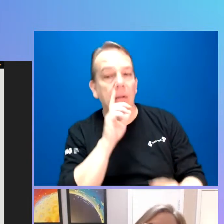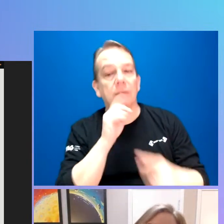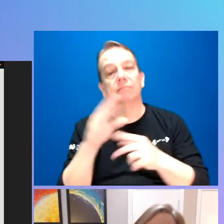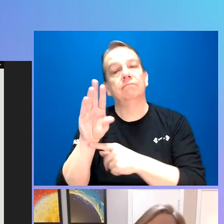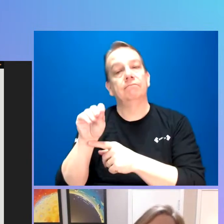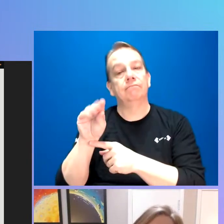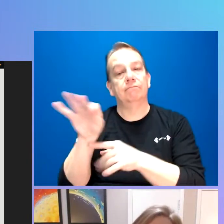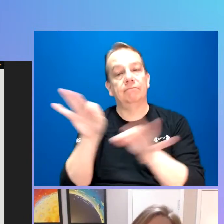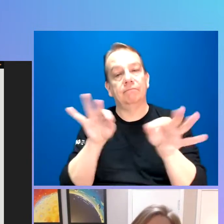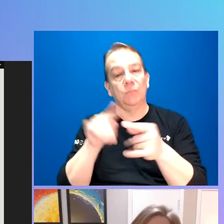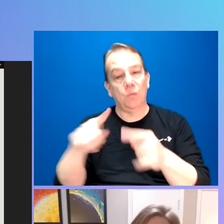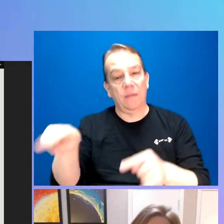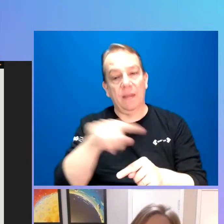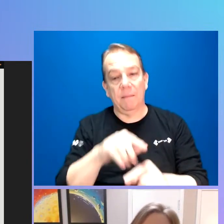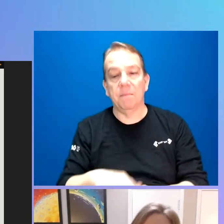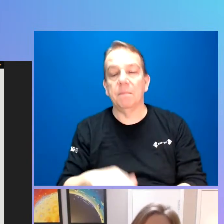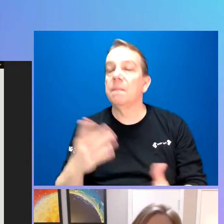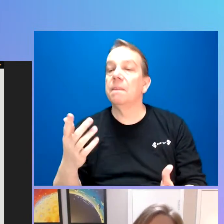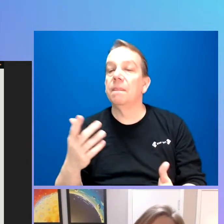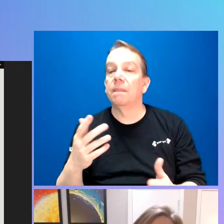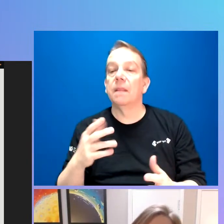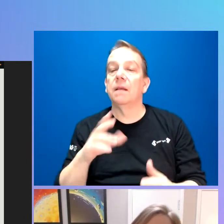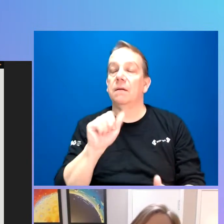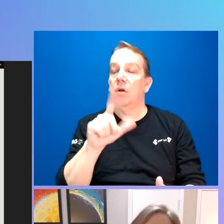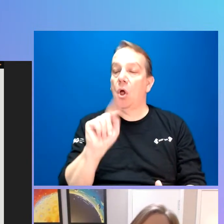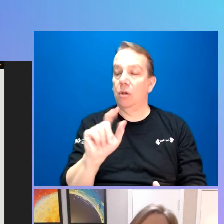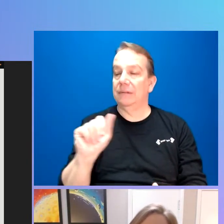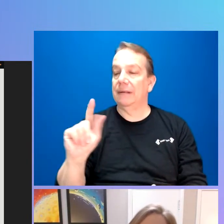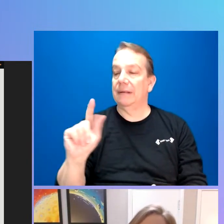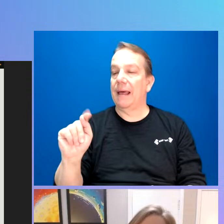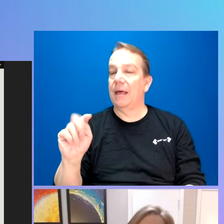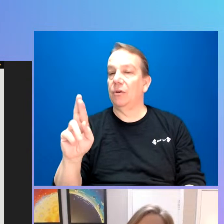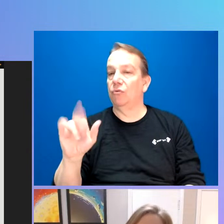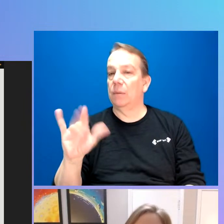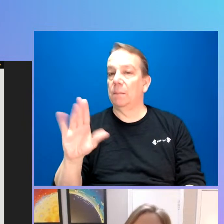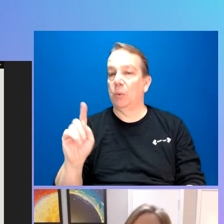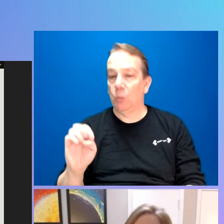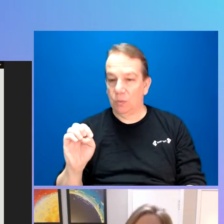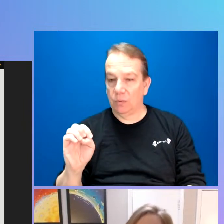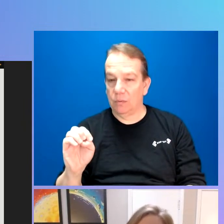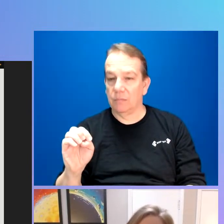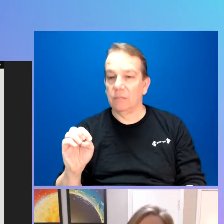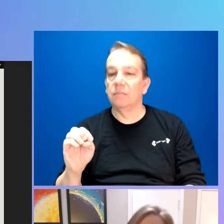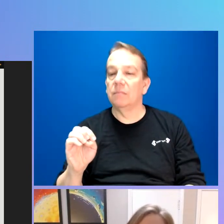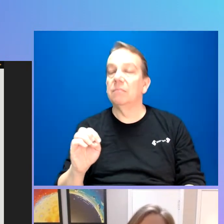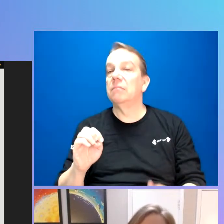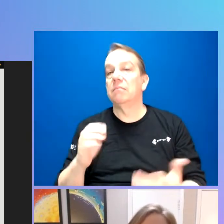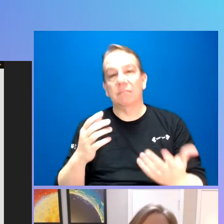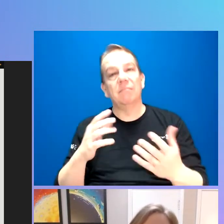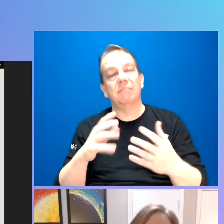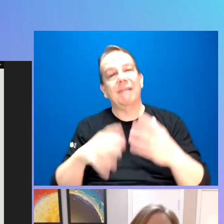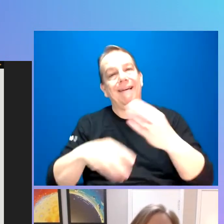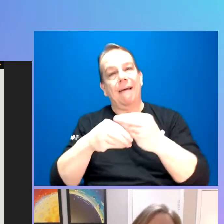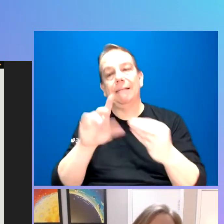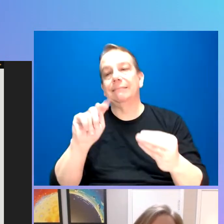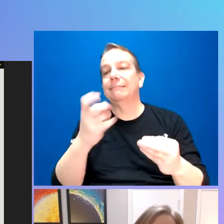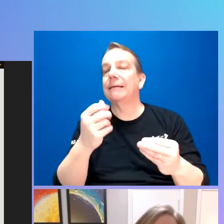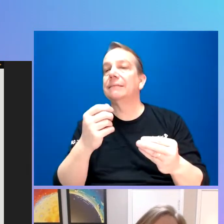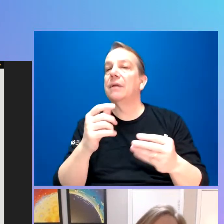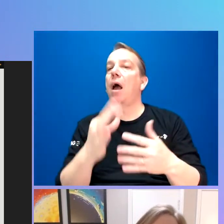this is by using the alt attribute to add a text alternative to an image element,